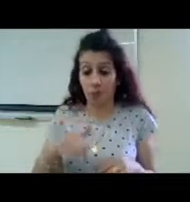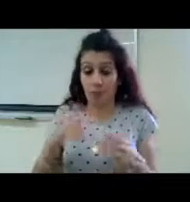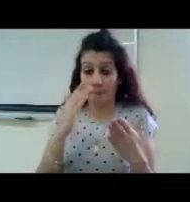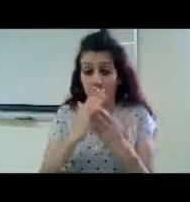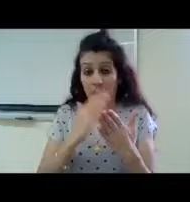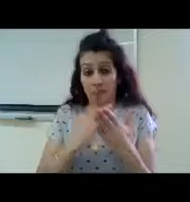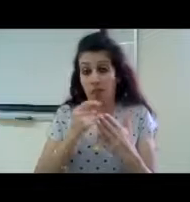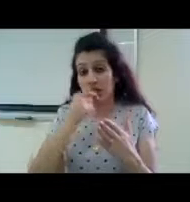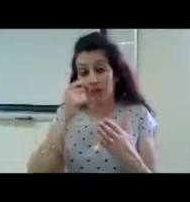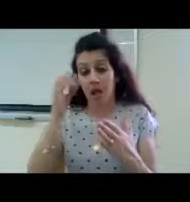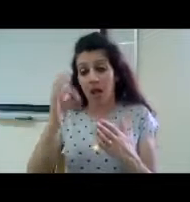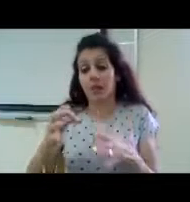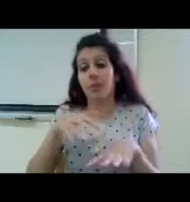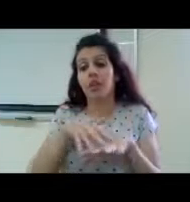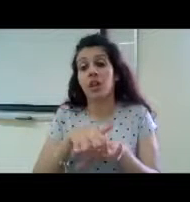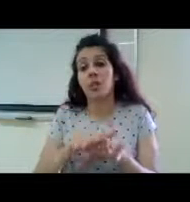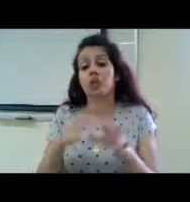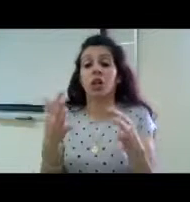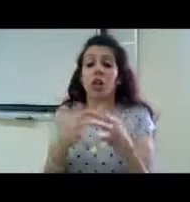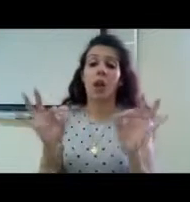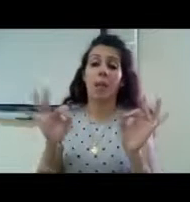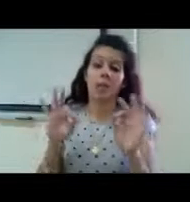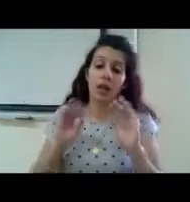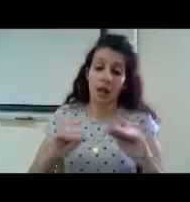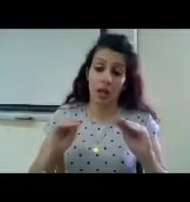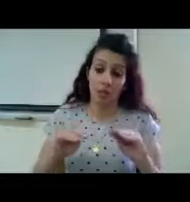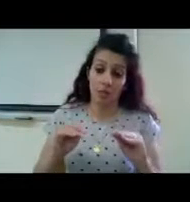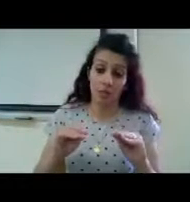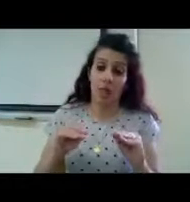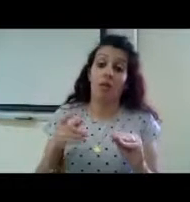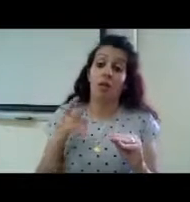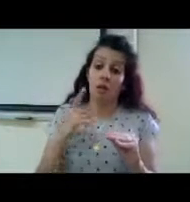systematically considered resulting in excluding some children with